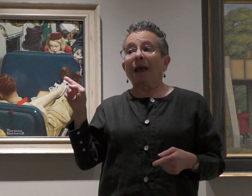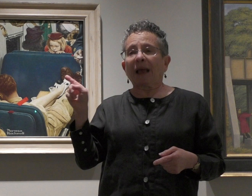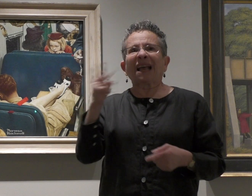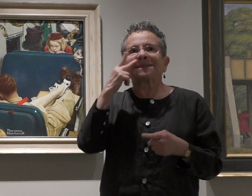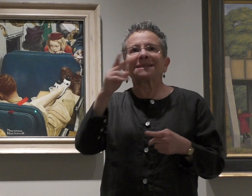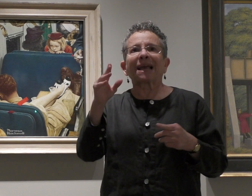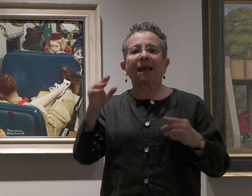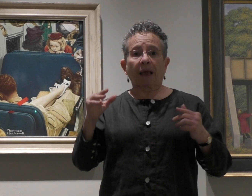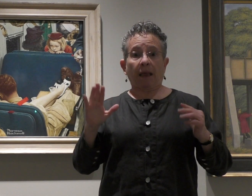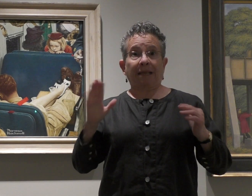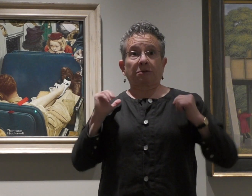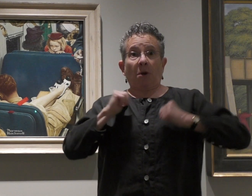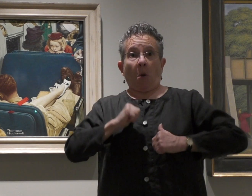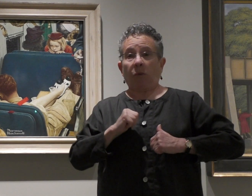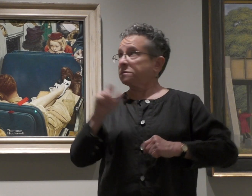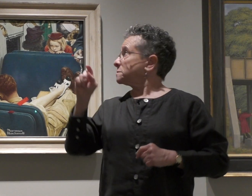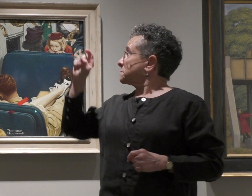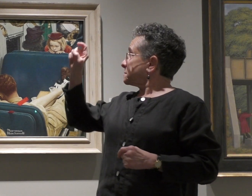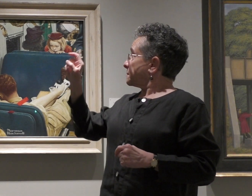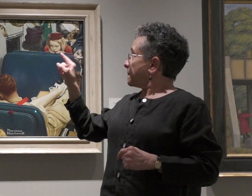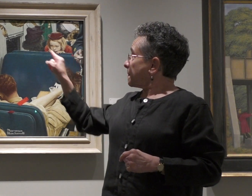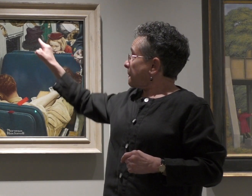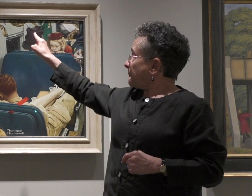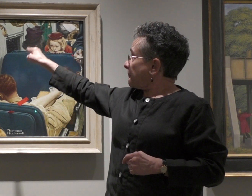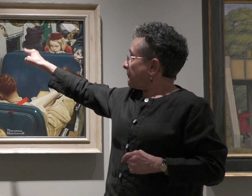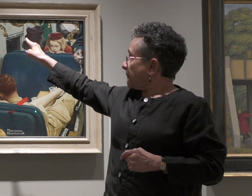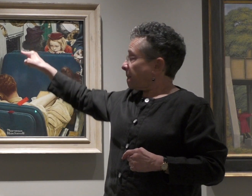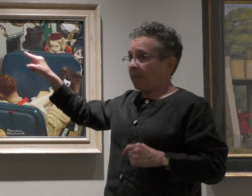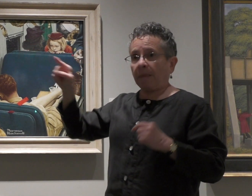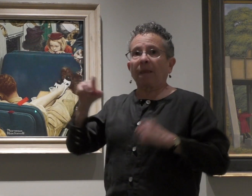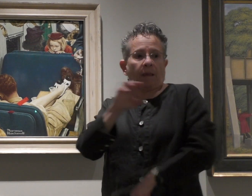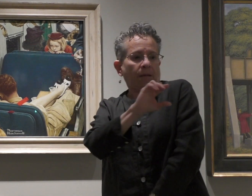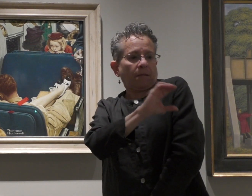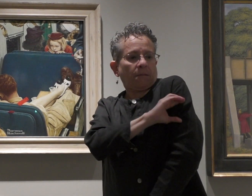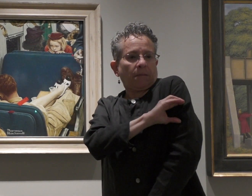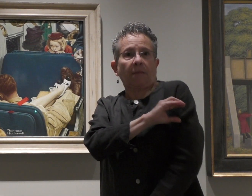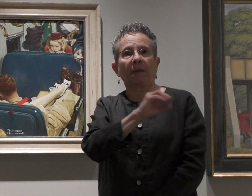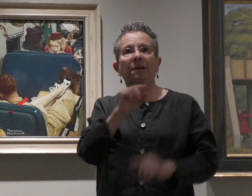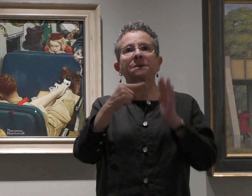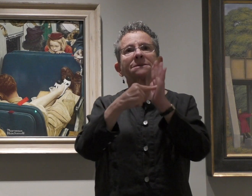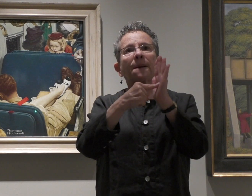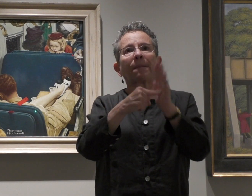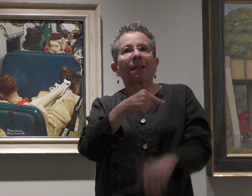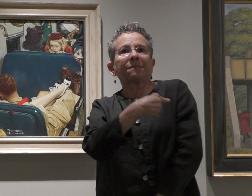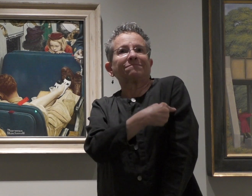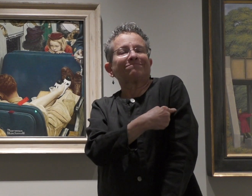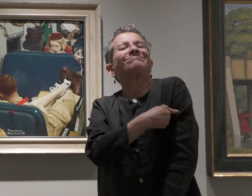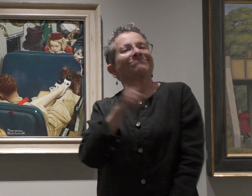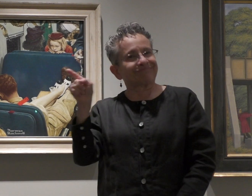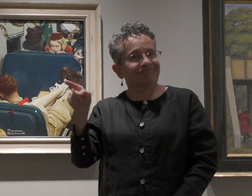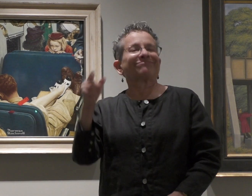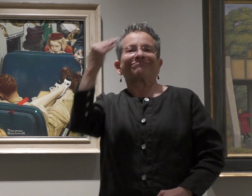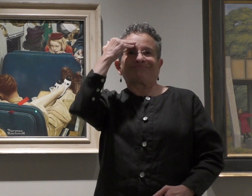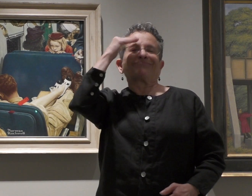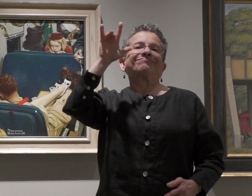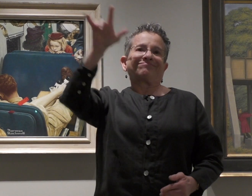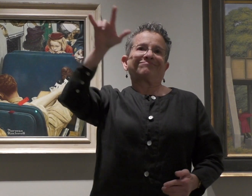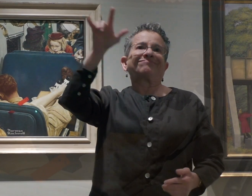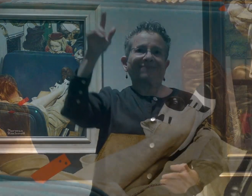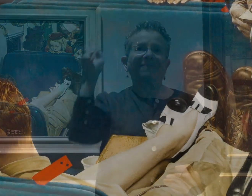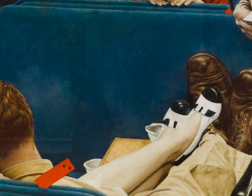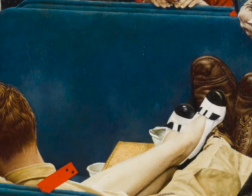We can see the Air Force insignia patch on the sleeve of his coat.